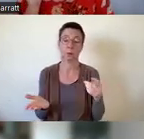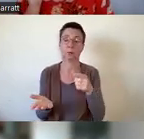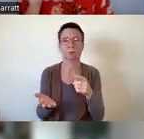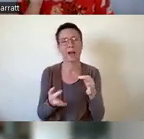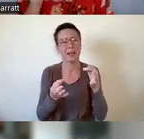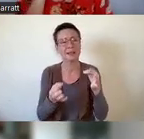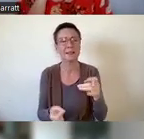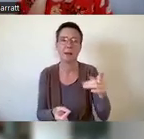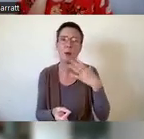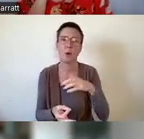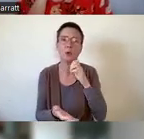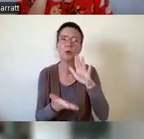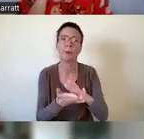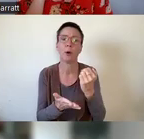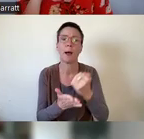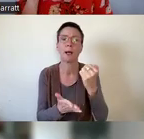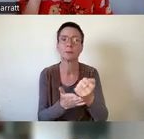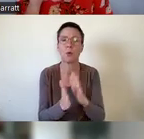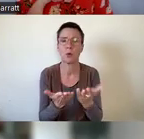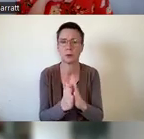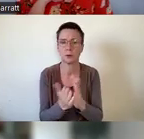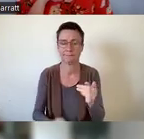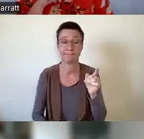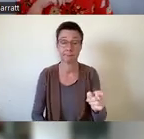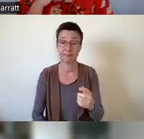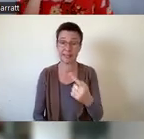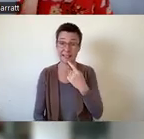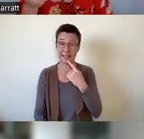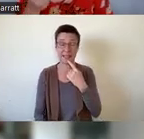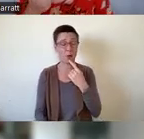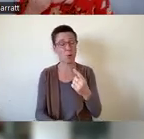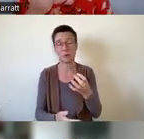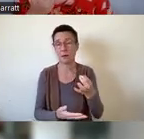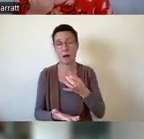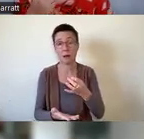they want you to put your passport in. It says to you all the time that you could get verified,